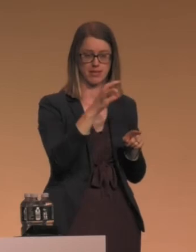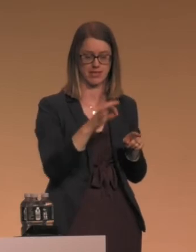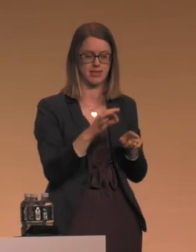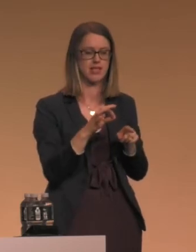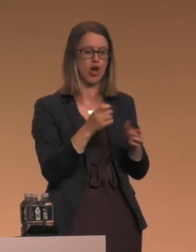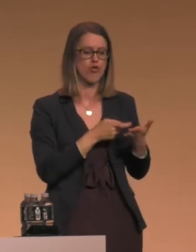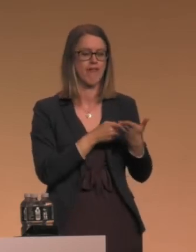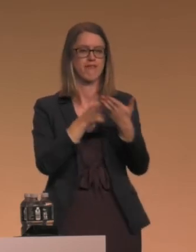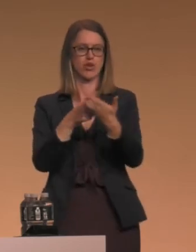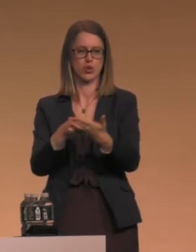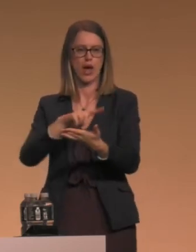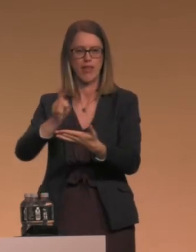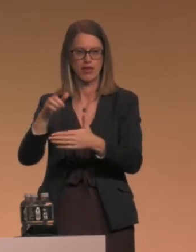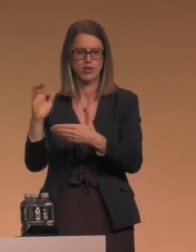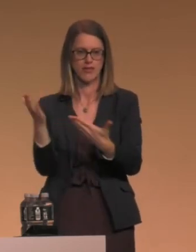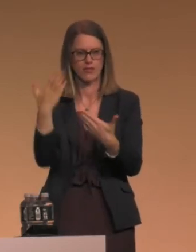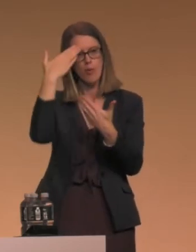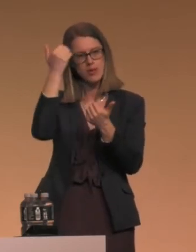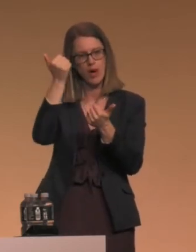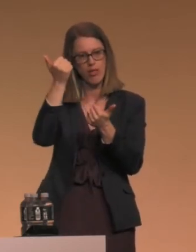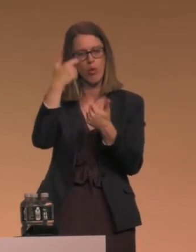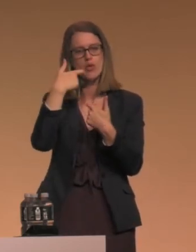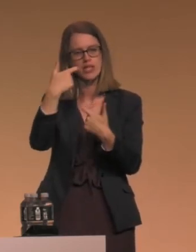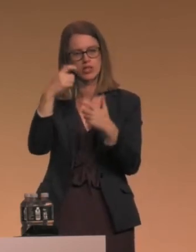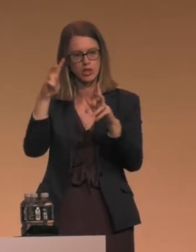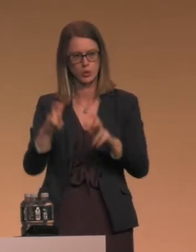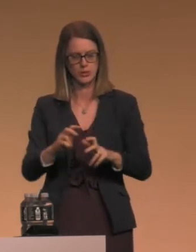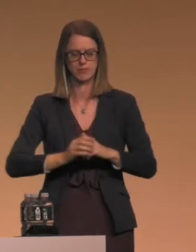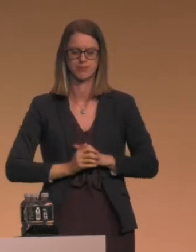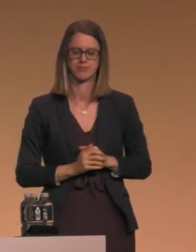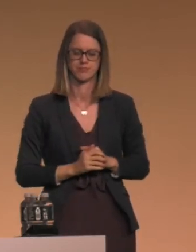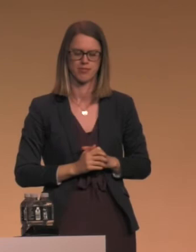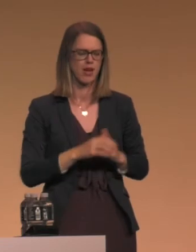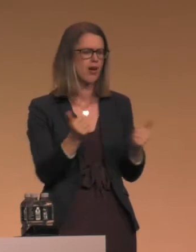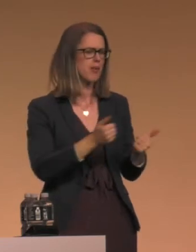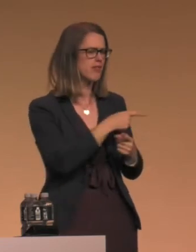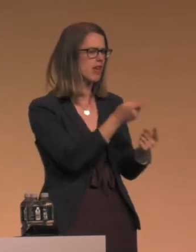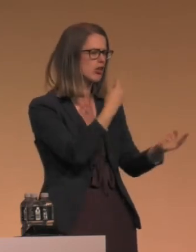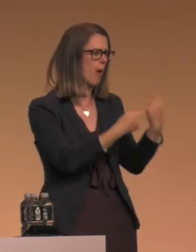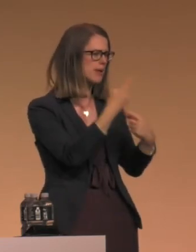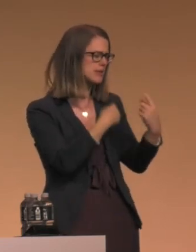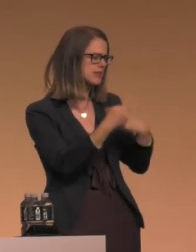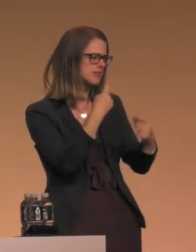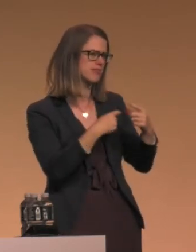were referred on to other services for mental health and addiction issues. Many of the comments were that this in no way